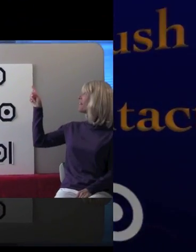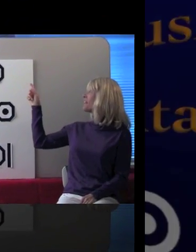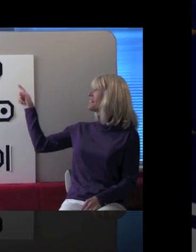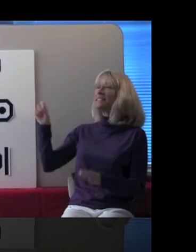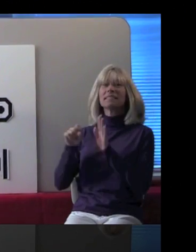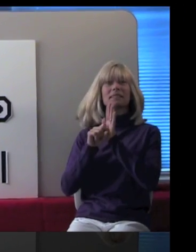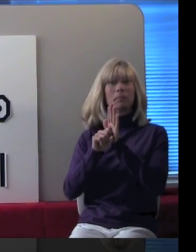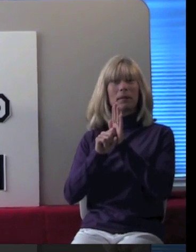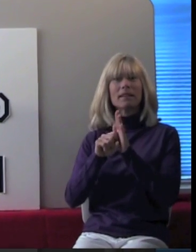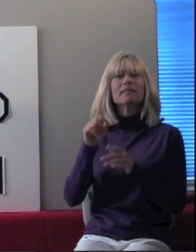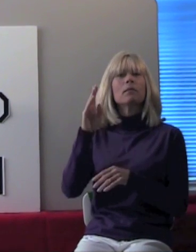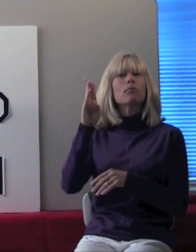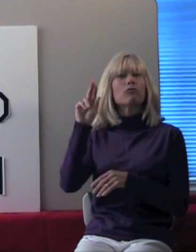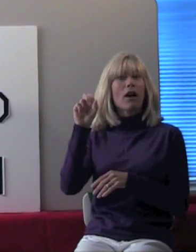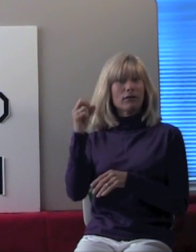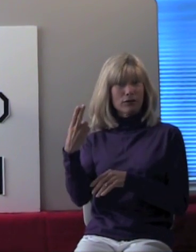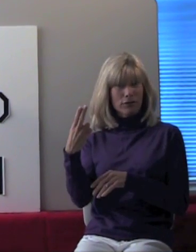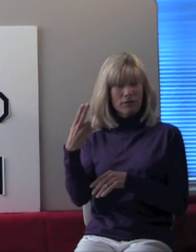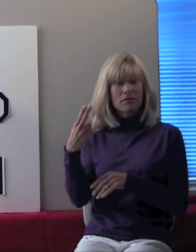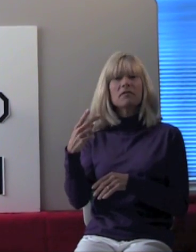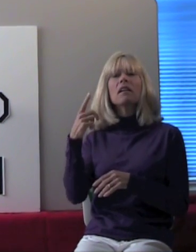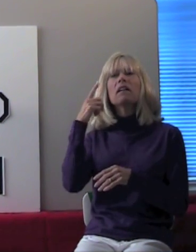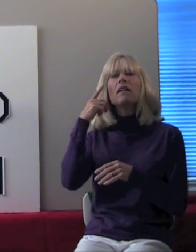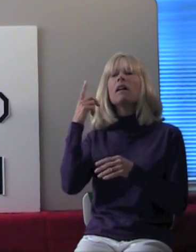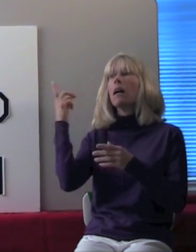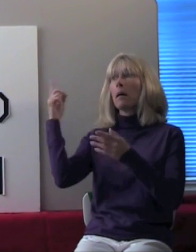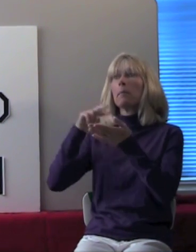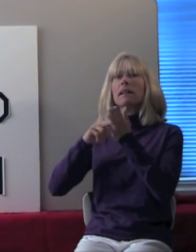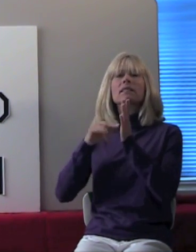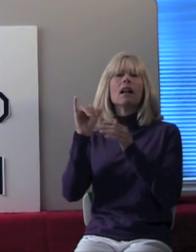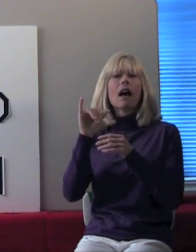This symbol is the Brush Contact.